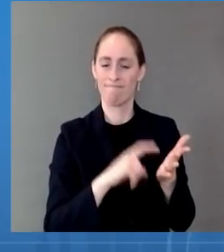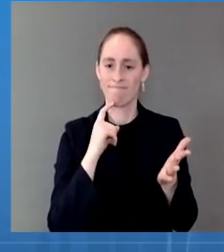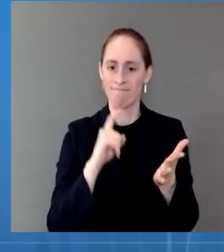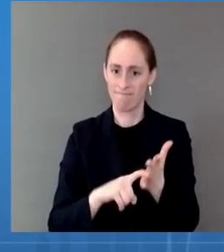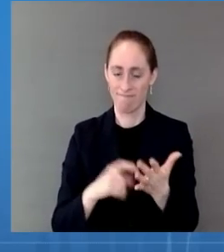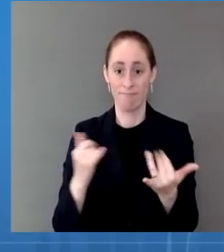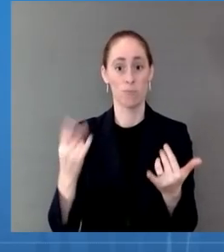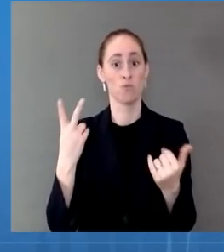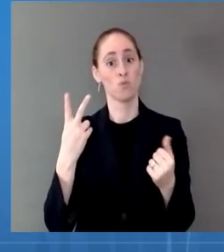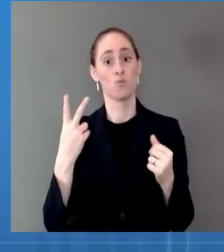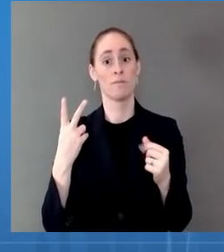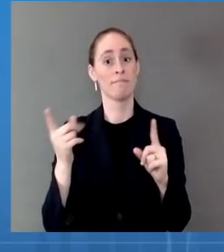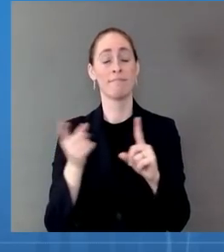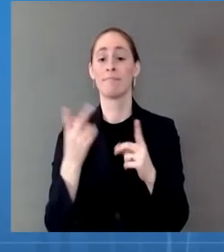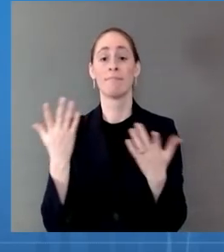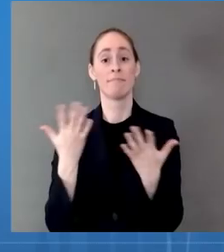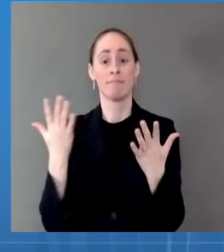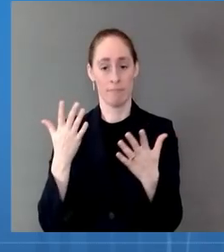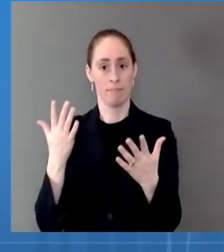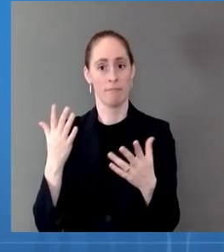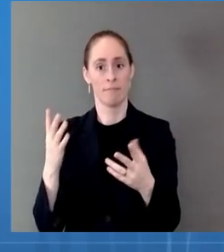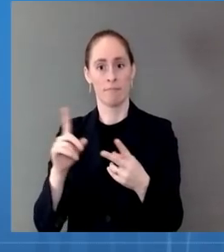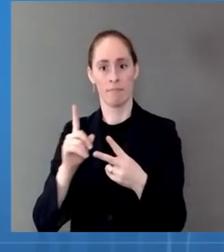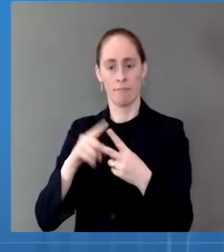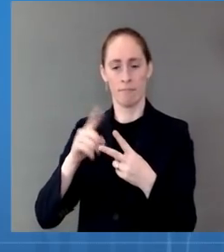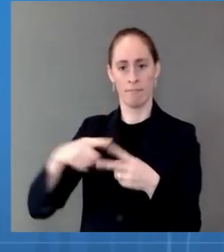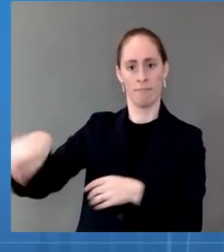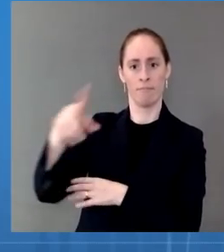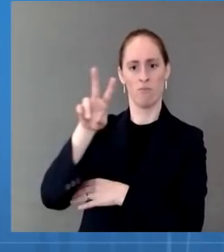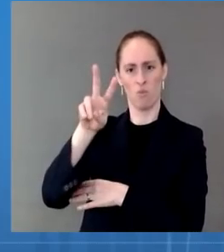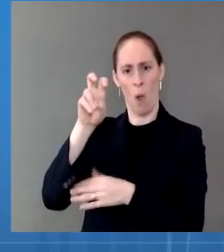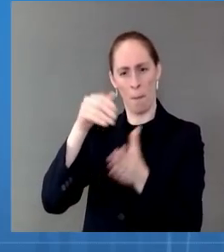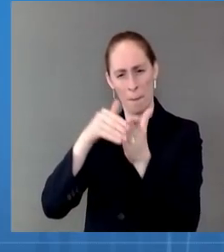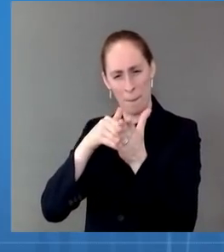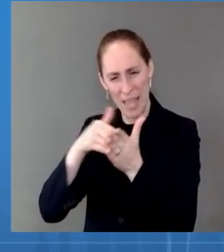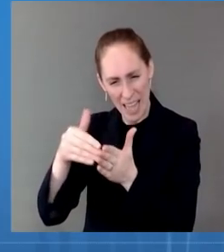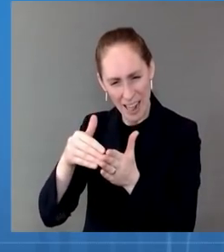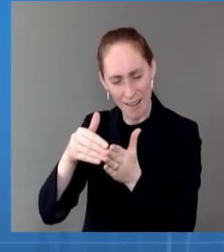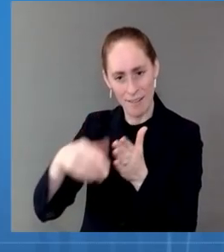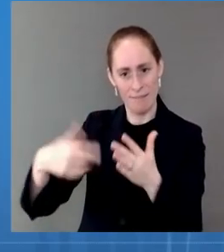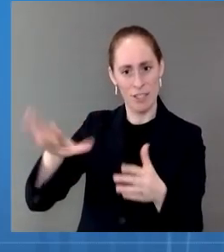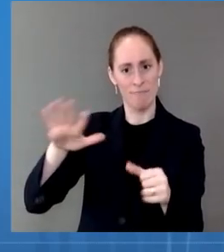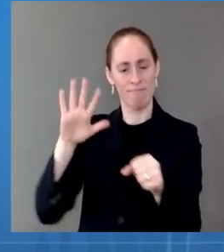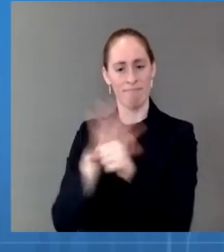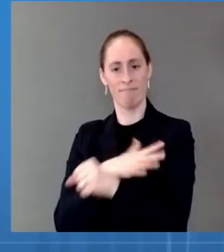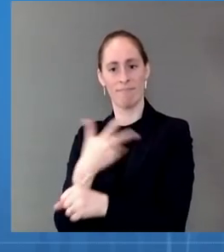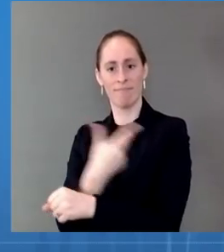up from just two million when the president took office and 300 million vaccines donated